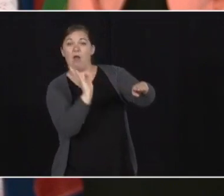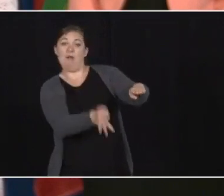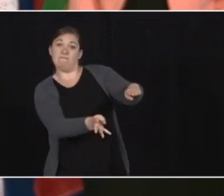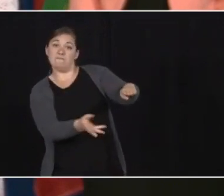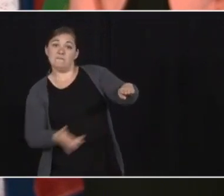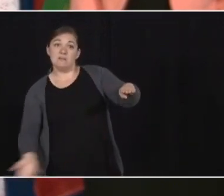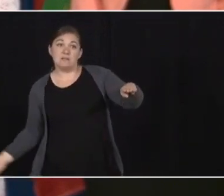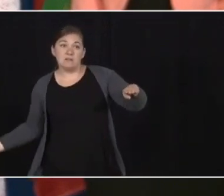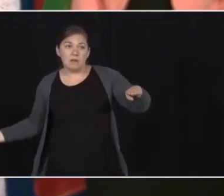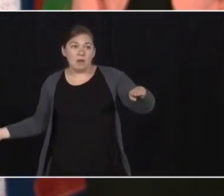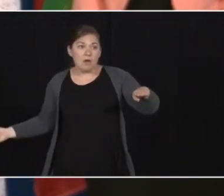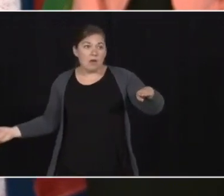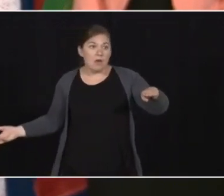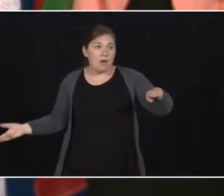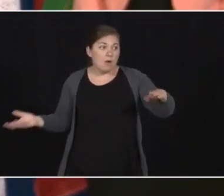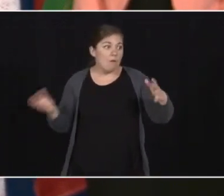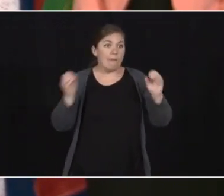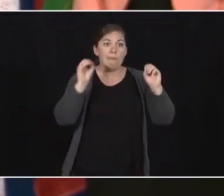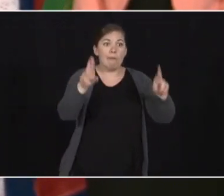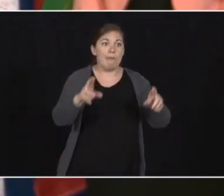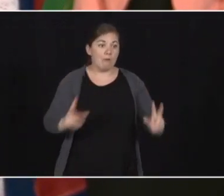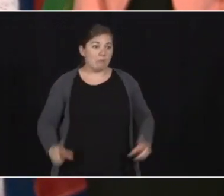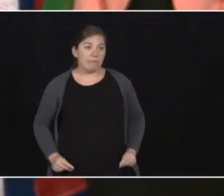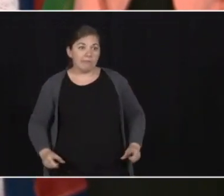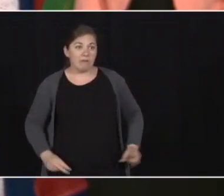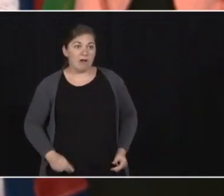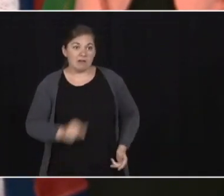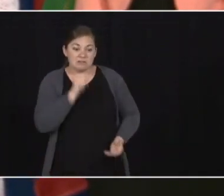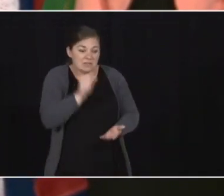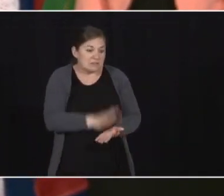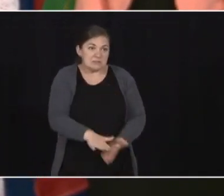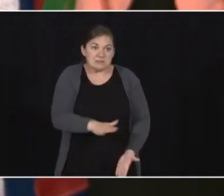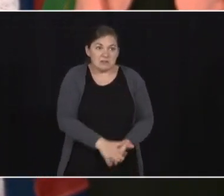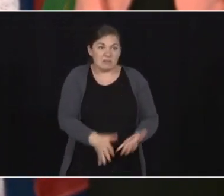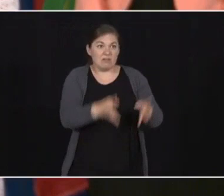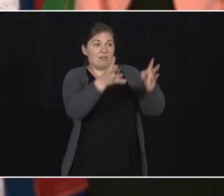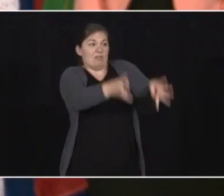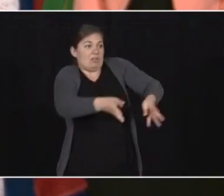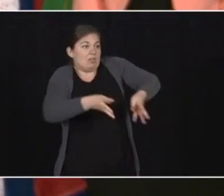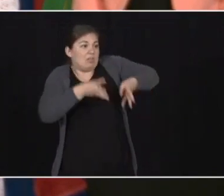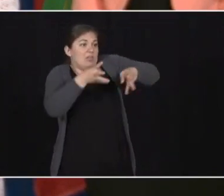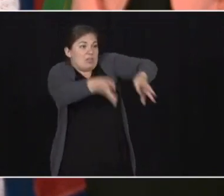To leave someone that has fallen out of the bed and just leave them there or not cleaning? It's appalling.